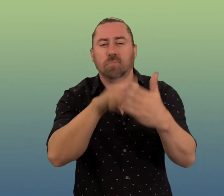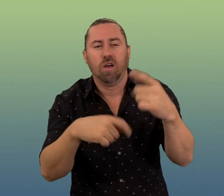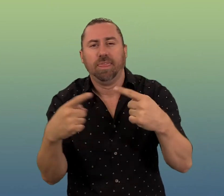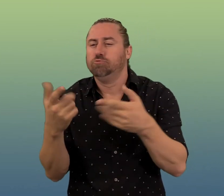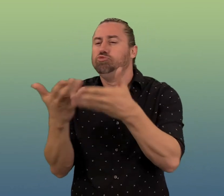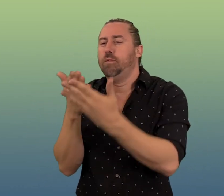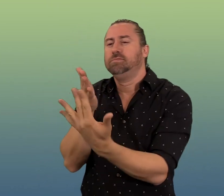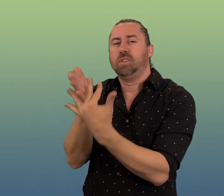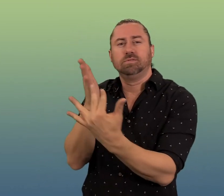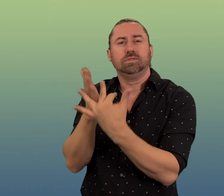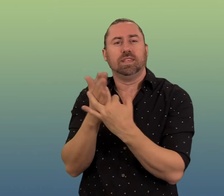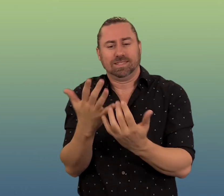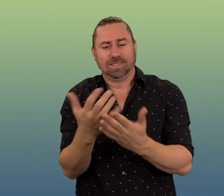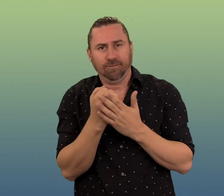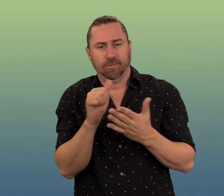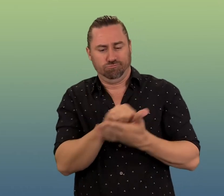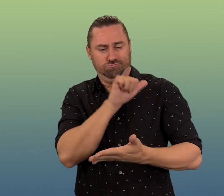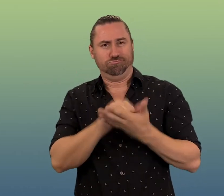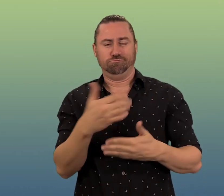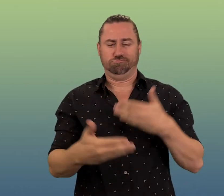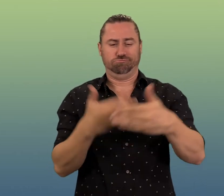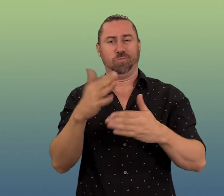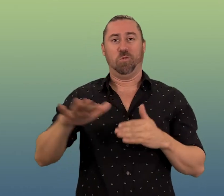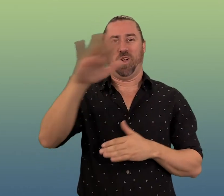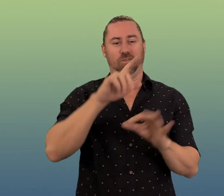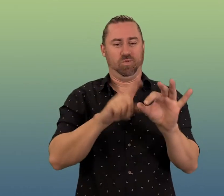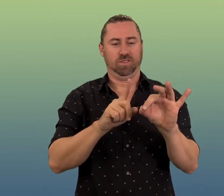safely, efficiently and effectively across Queensland.